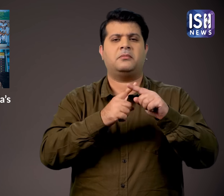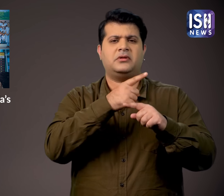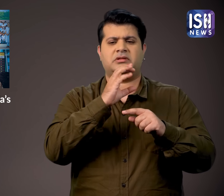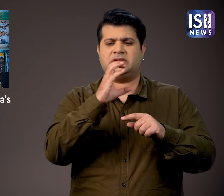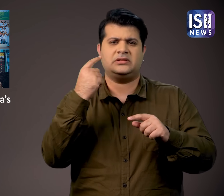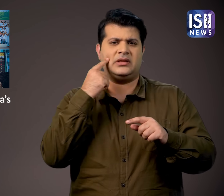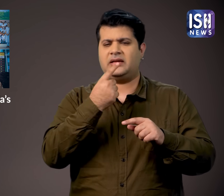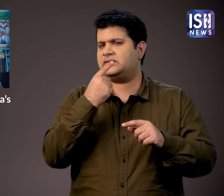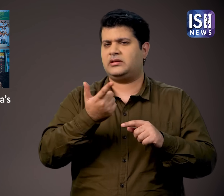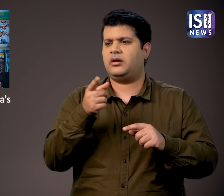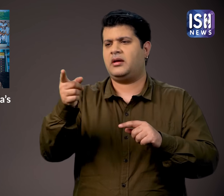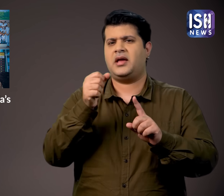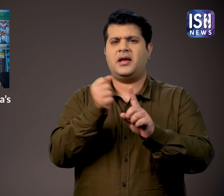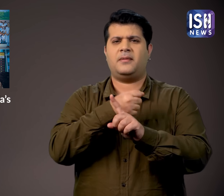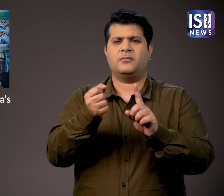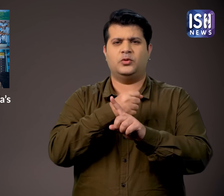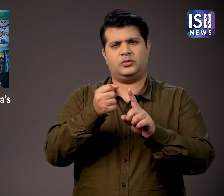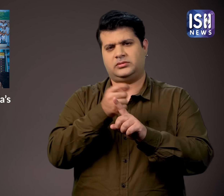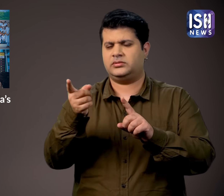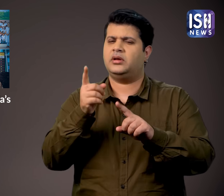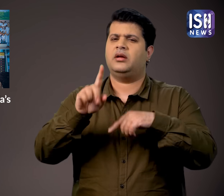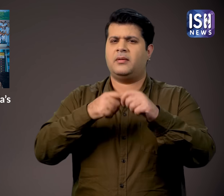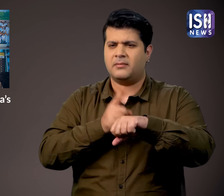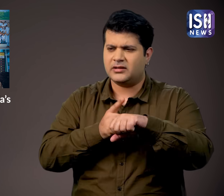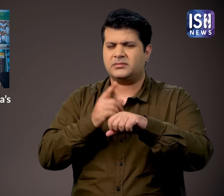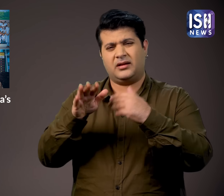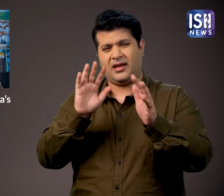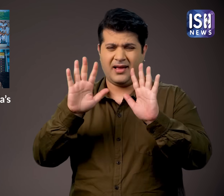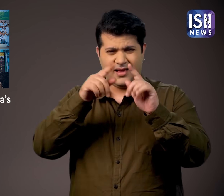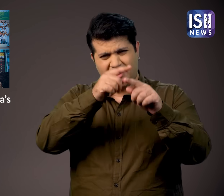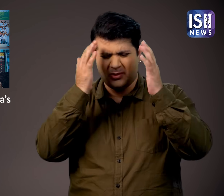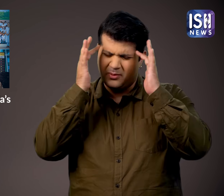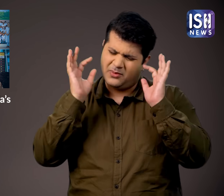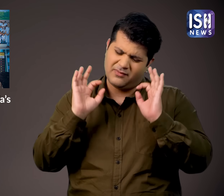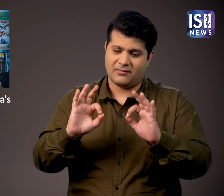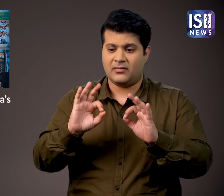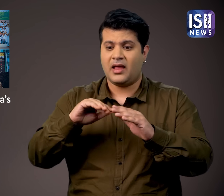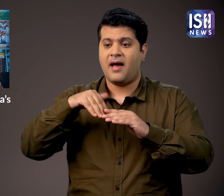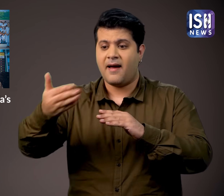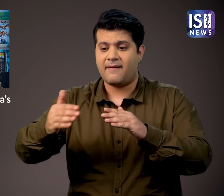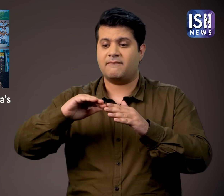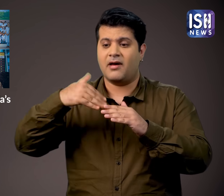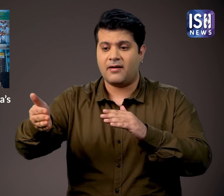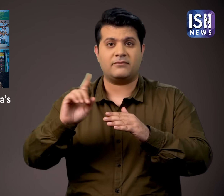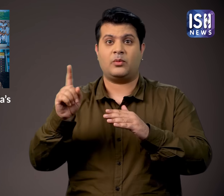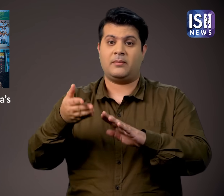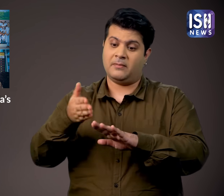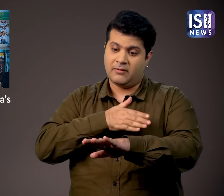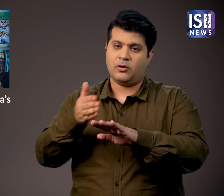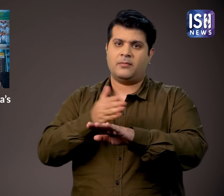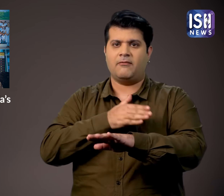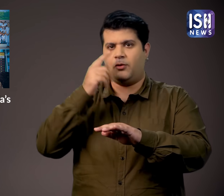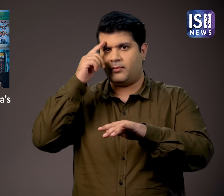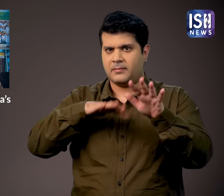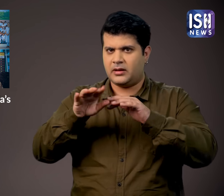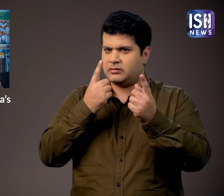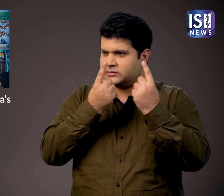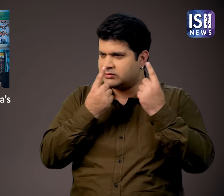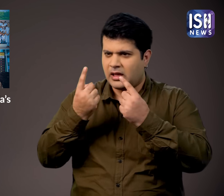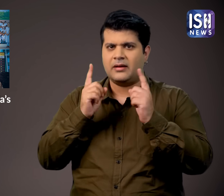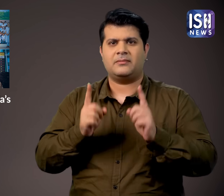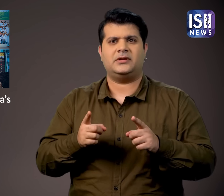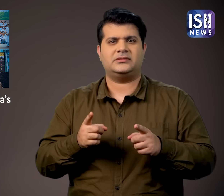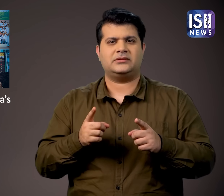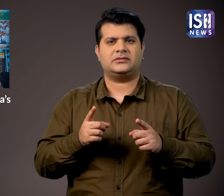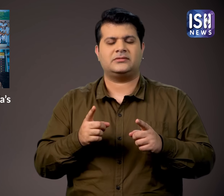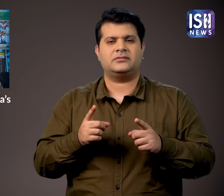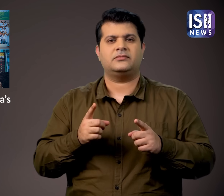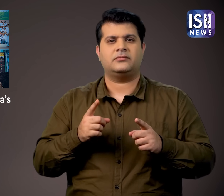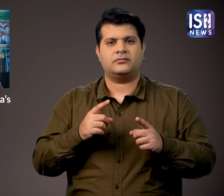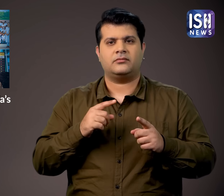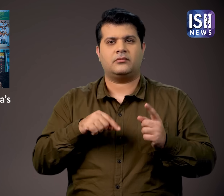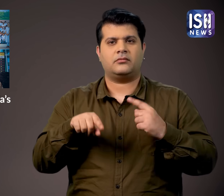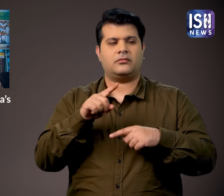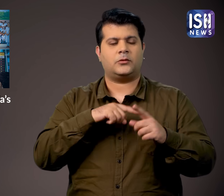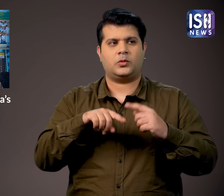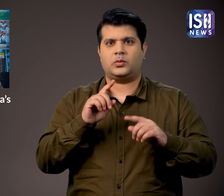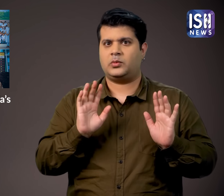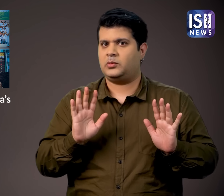The CCI should examine the matter proactively instead of acting only after a mishap occurs.